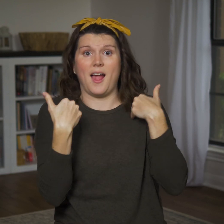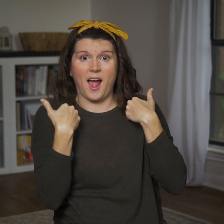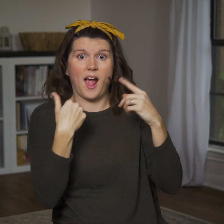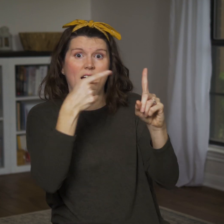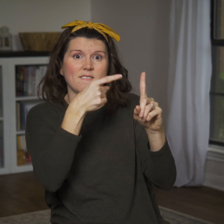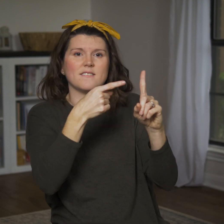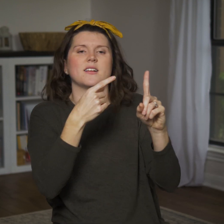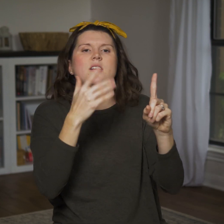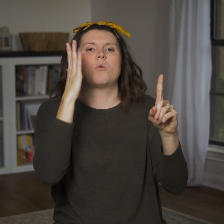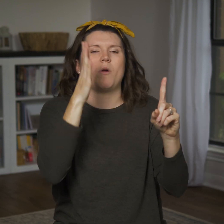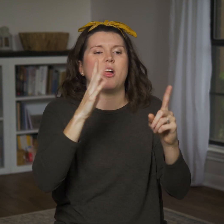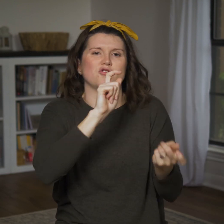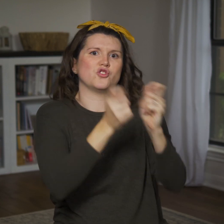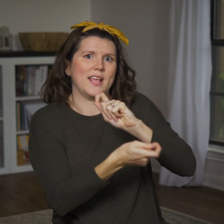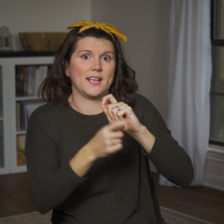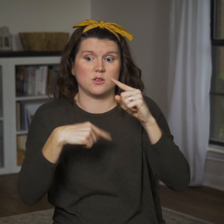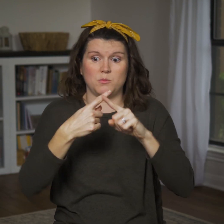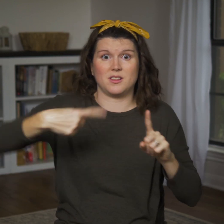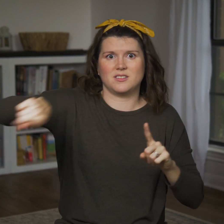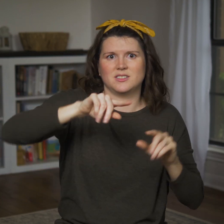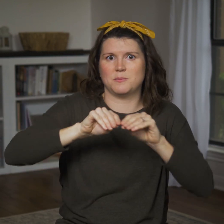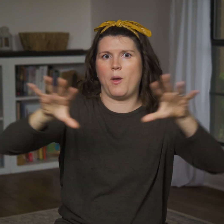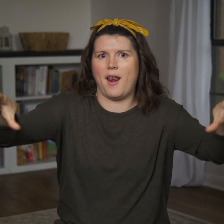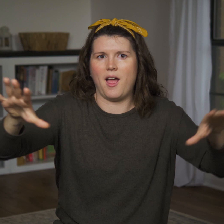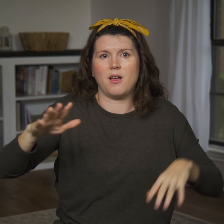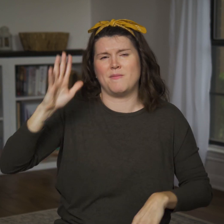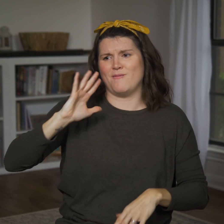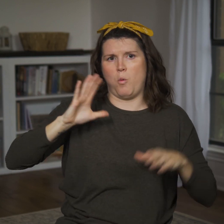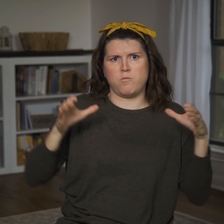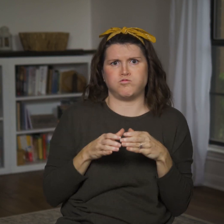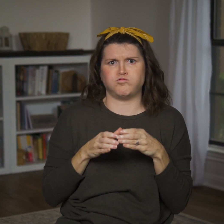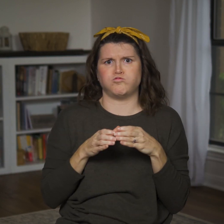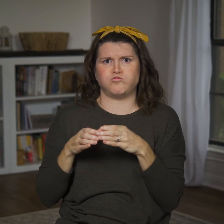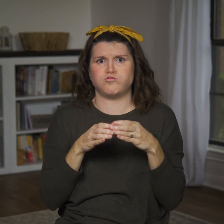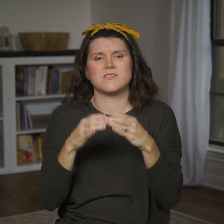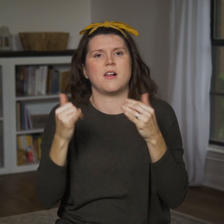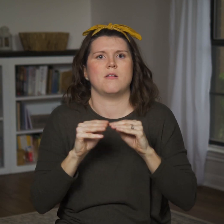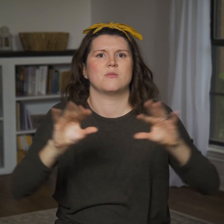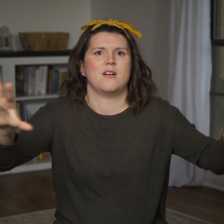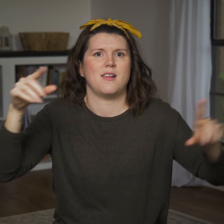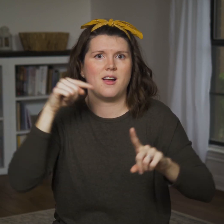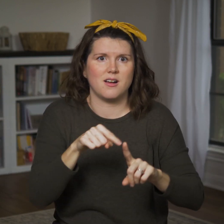because the way they do things will shift once they’re spread out in the promised land.